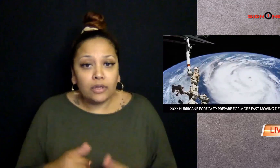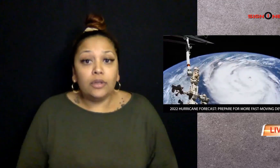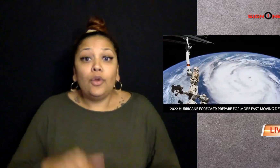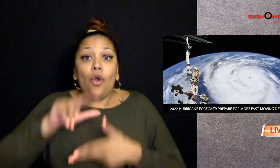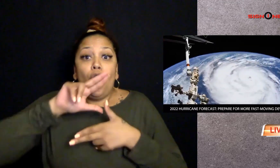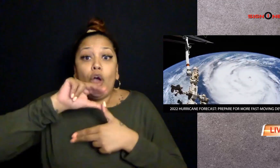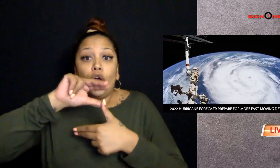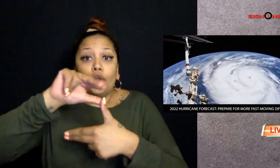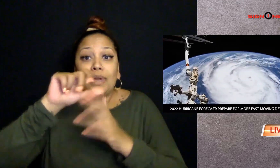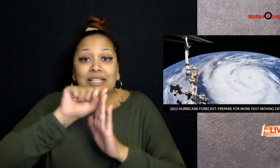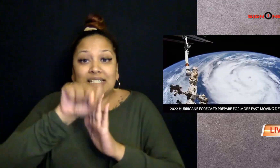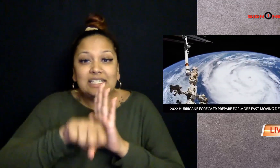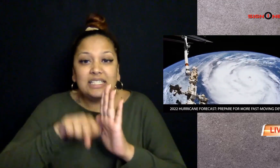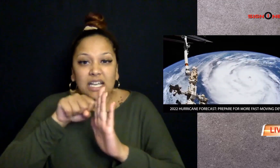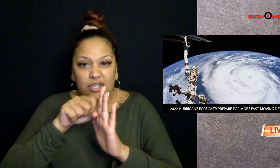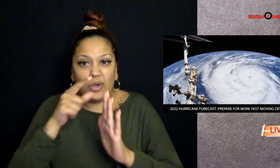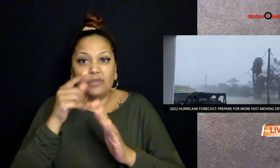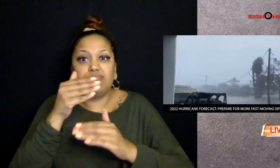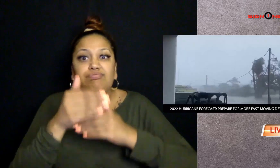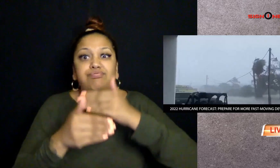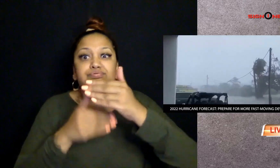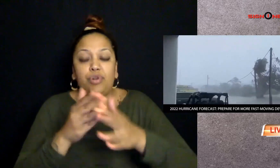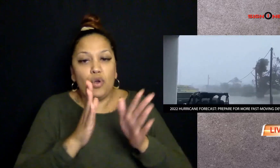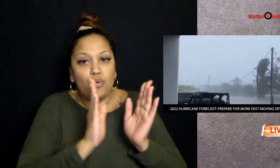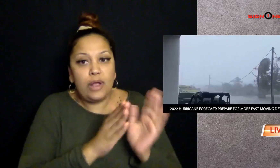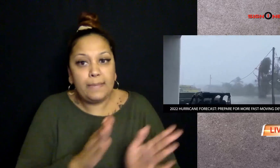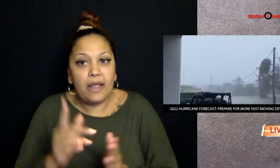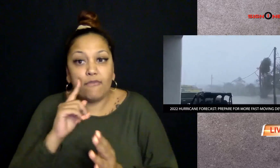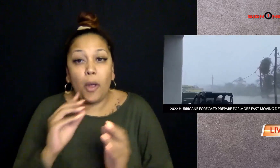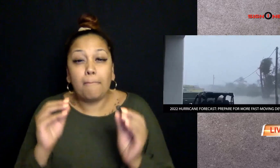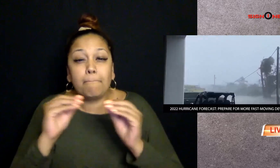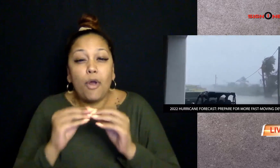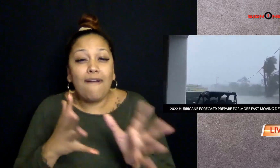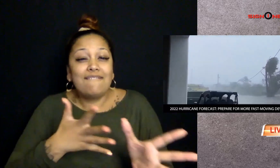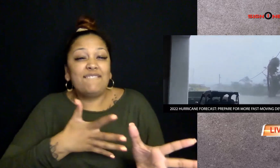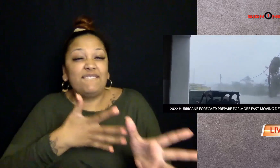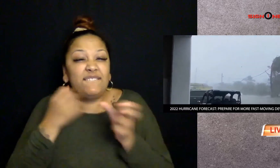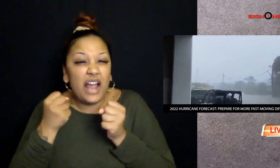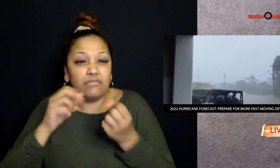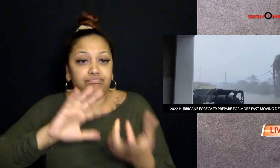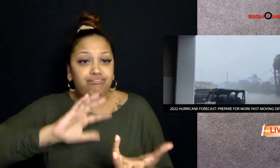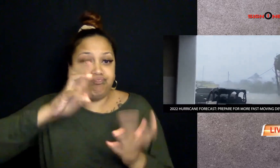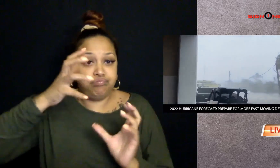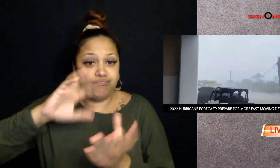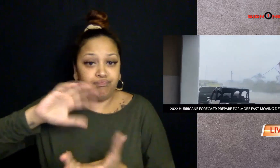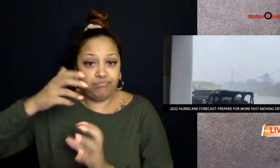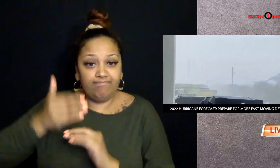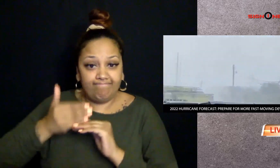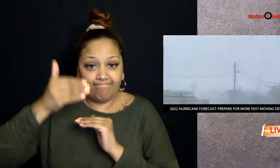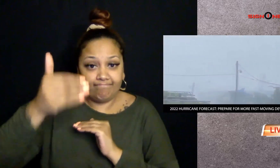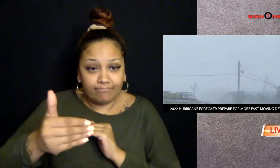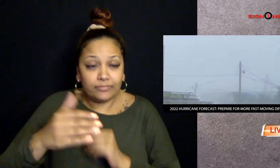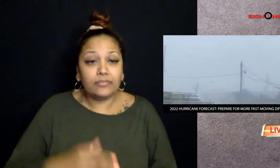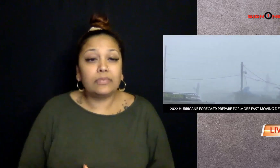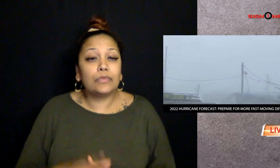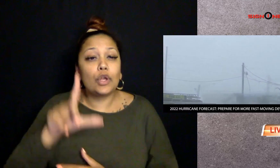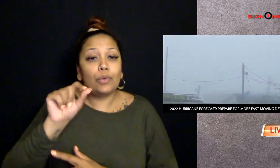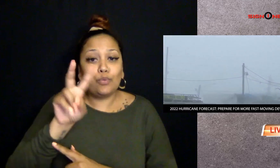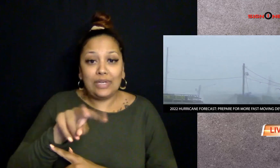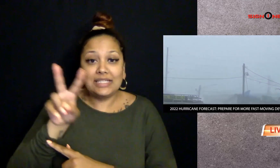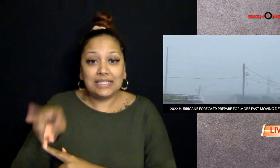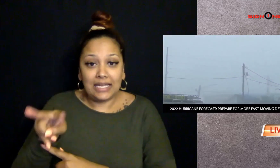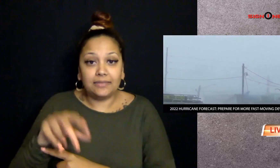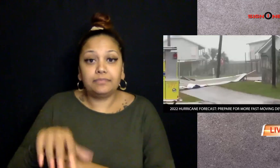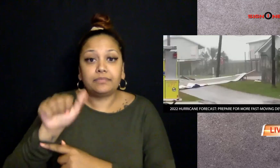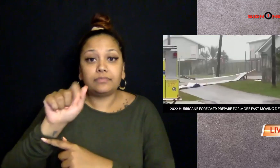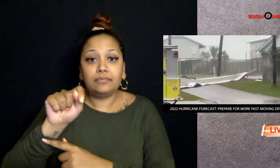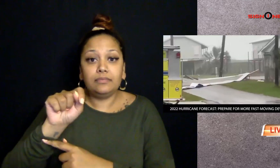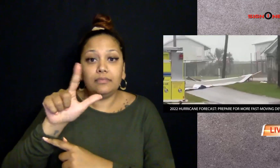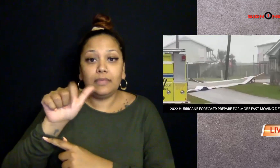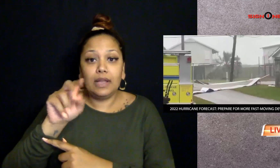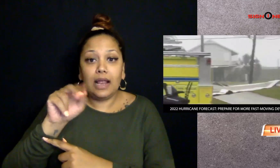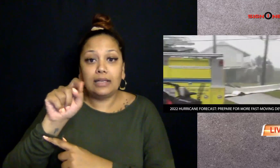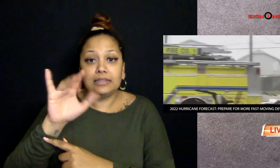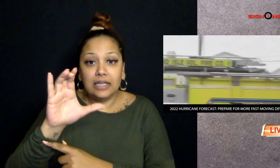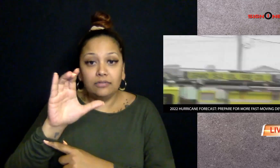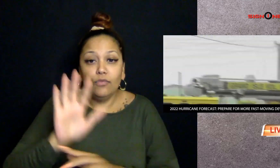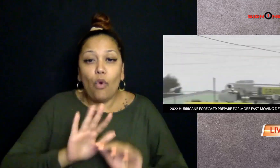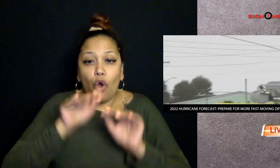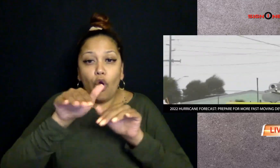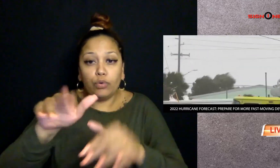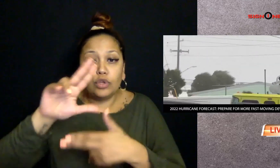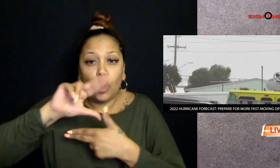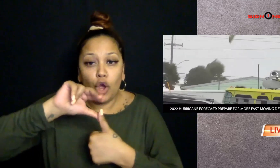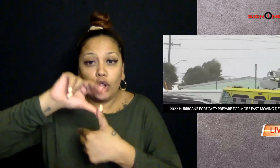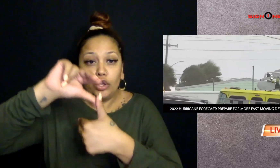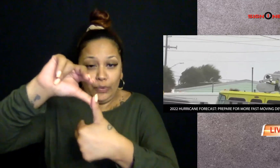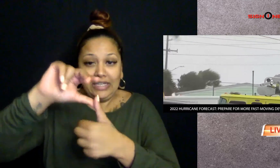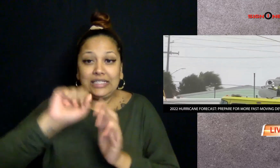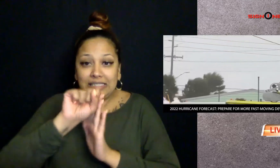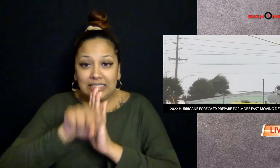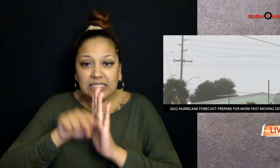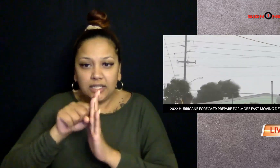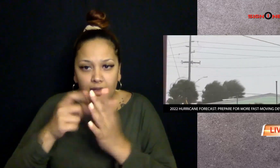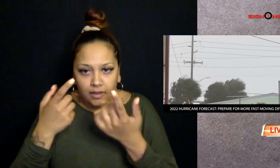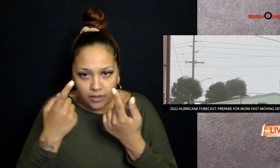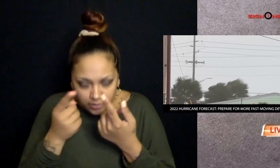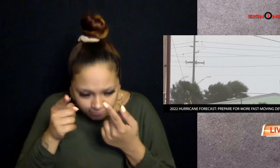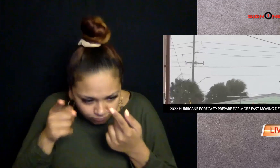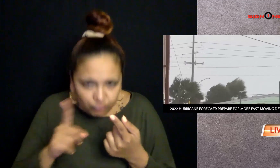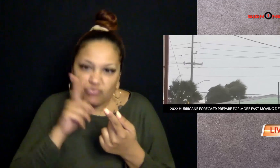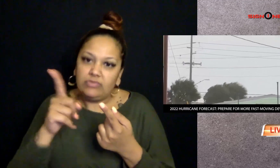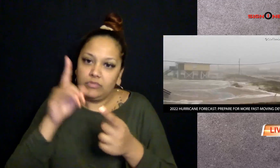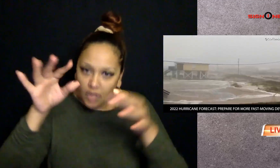millions of Americans as the hurricane season approaches prepare for more fast-moving devastation